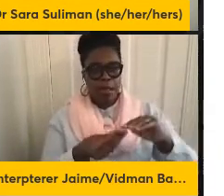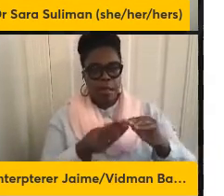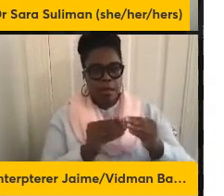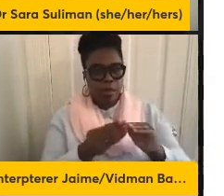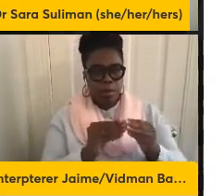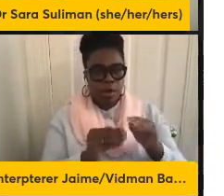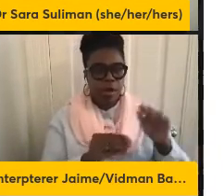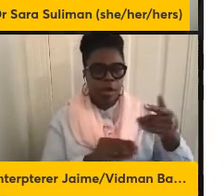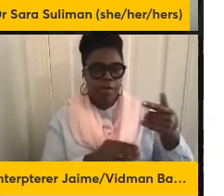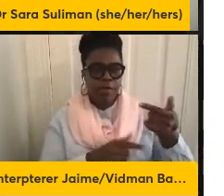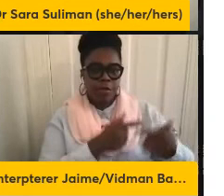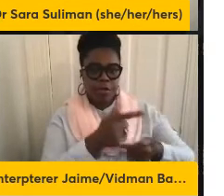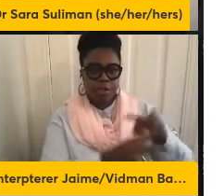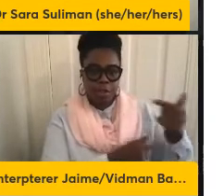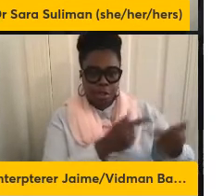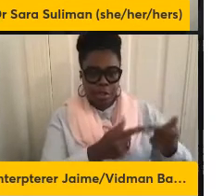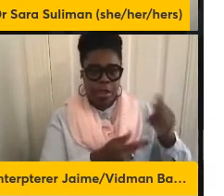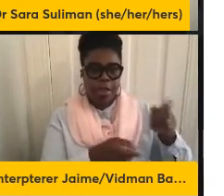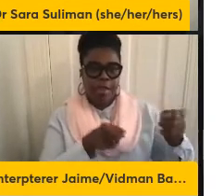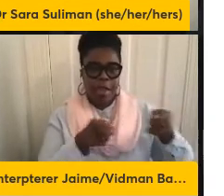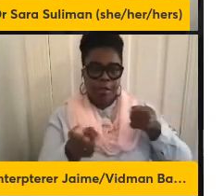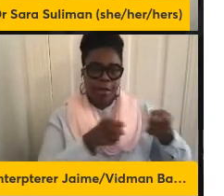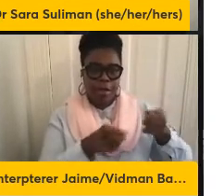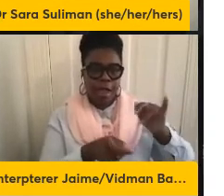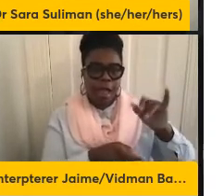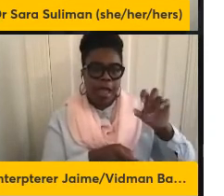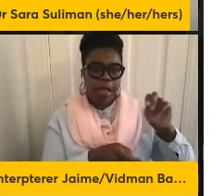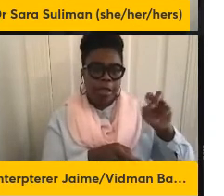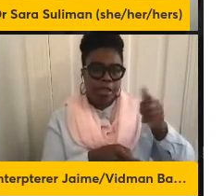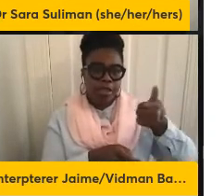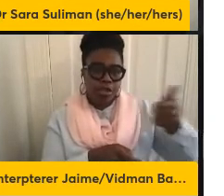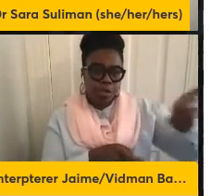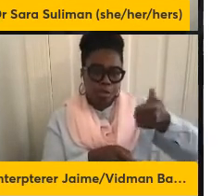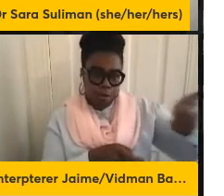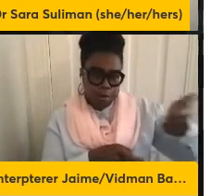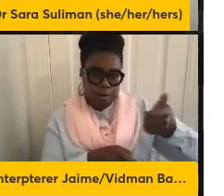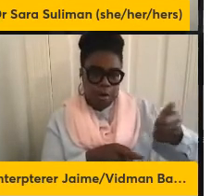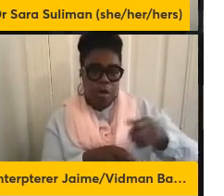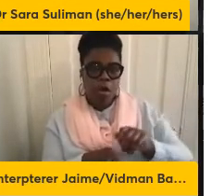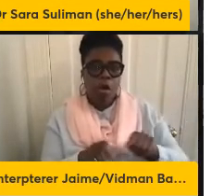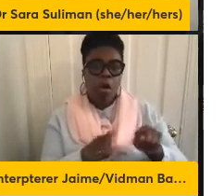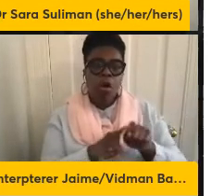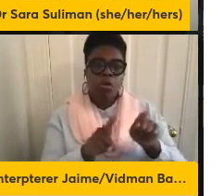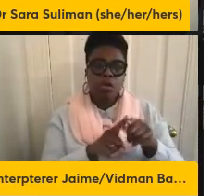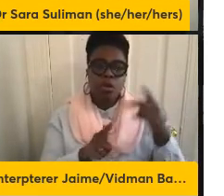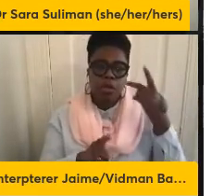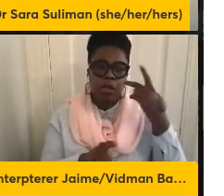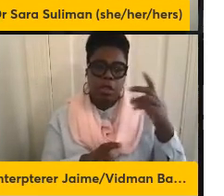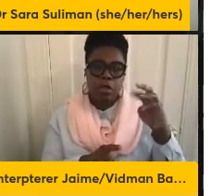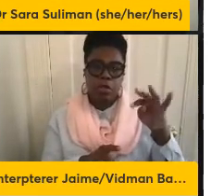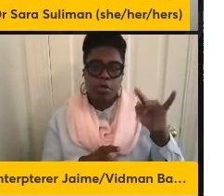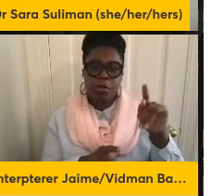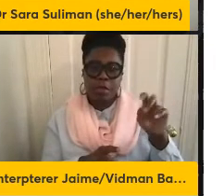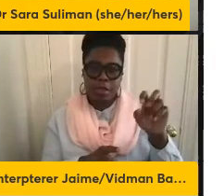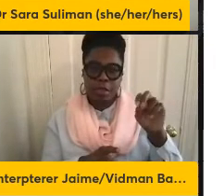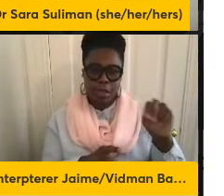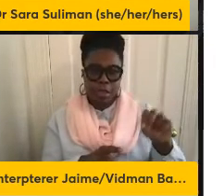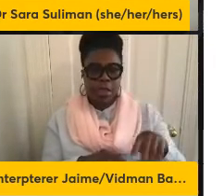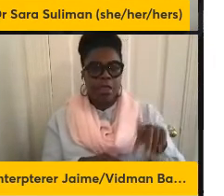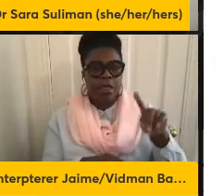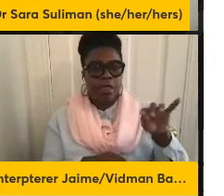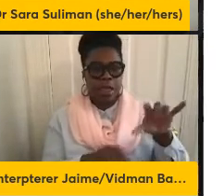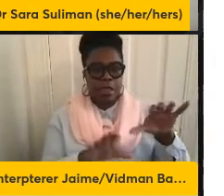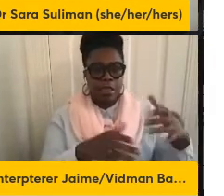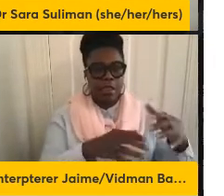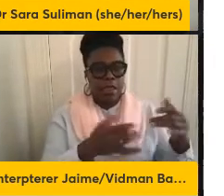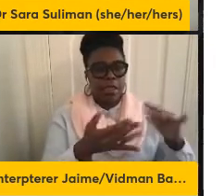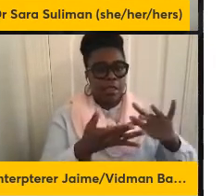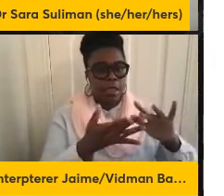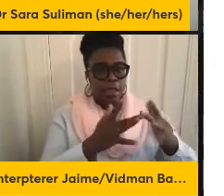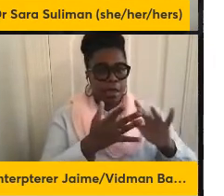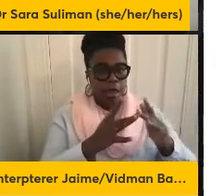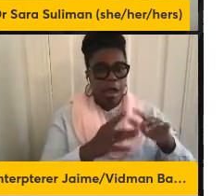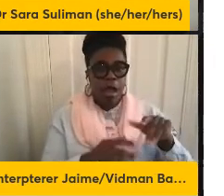genes that regulate ion transport. And also looking at chromatin capture datasets online, we can see that our lead snip is